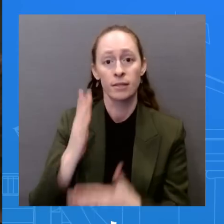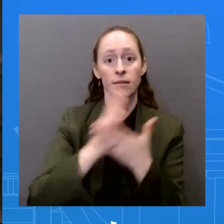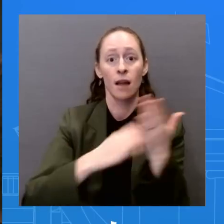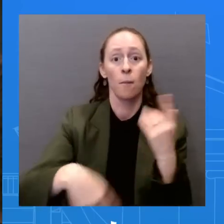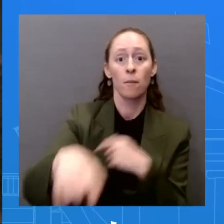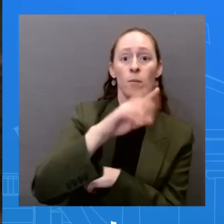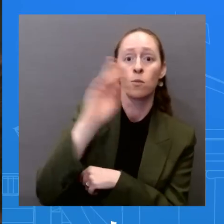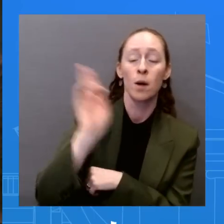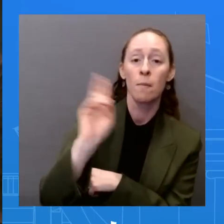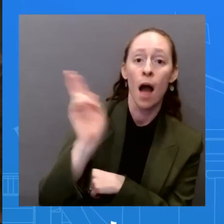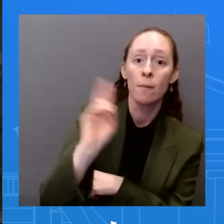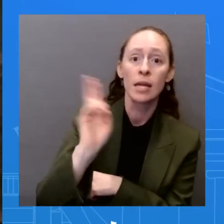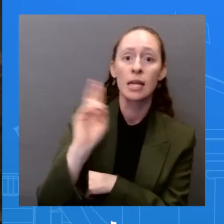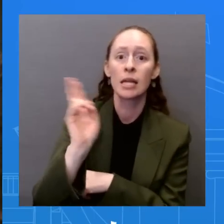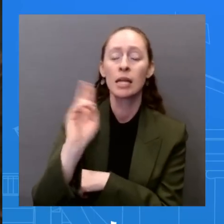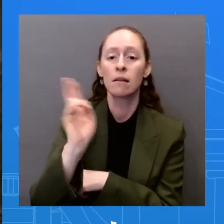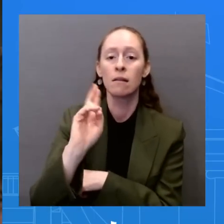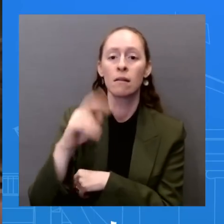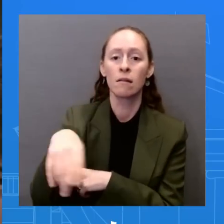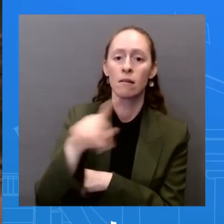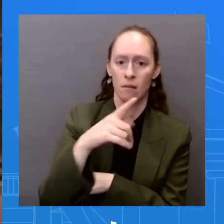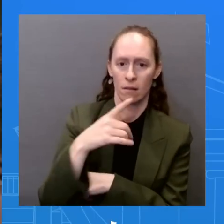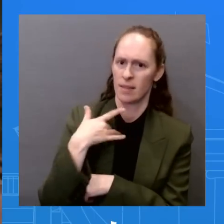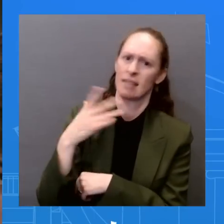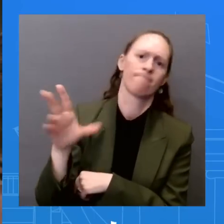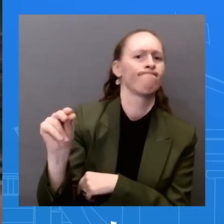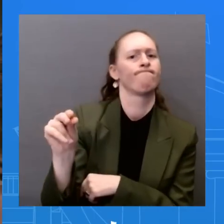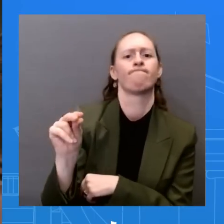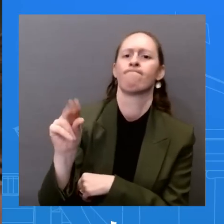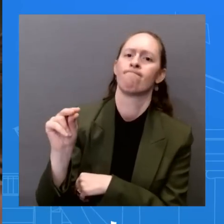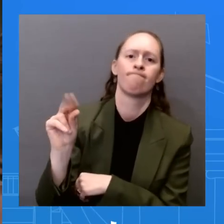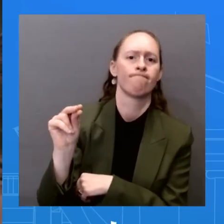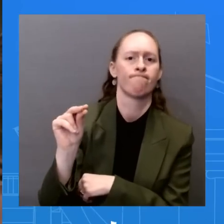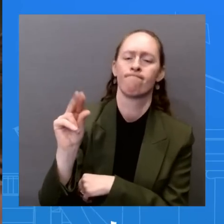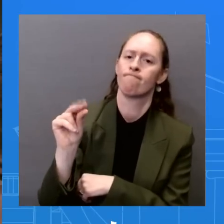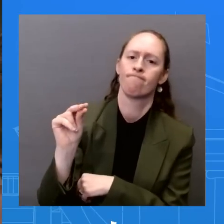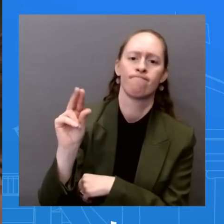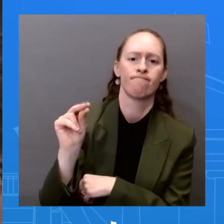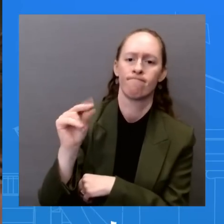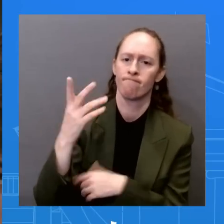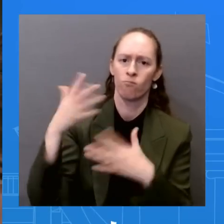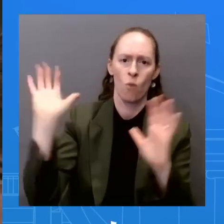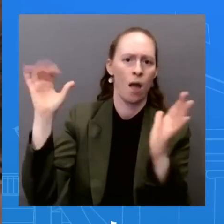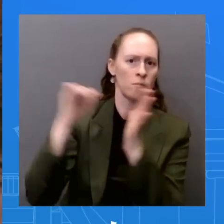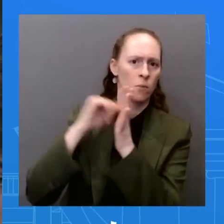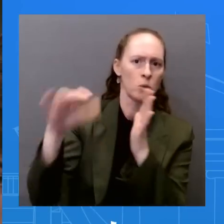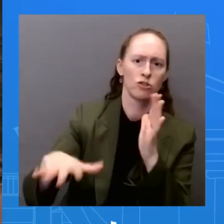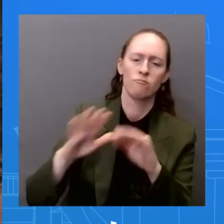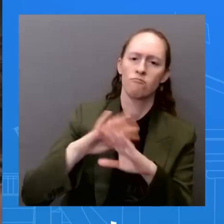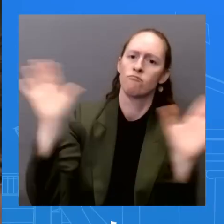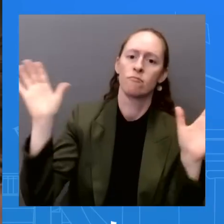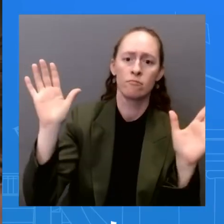who the President has complimented and praised. She opposes abortion. So was it a mistake, in retrospect,